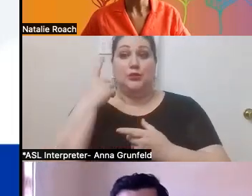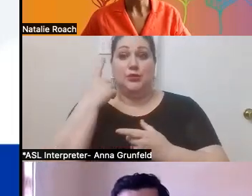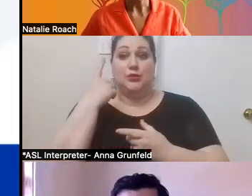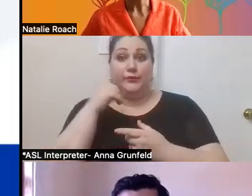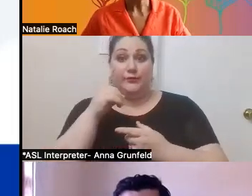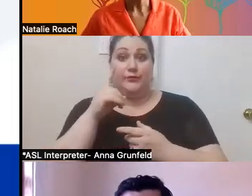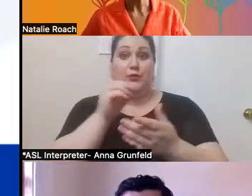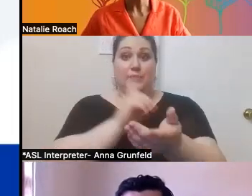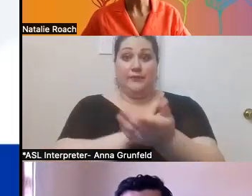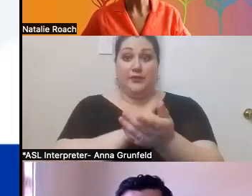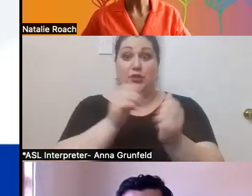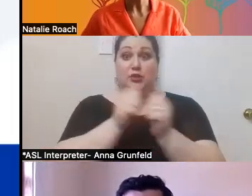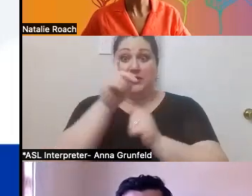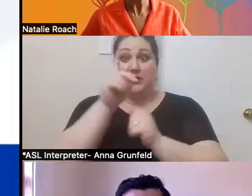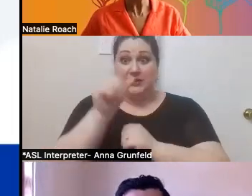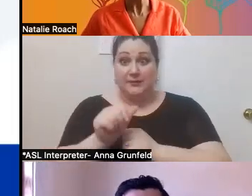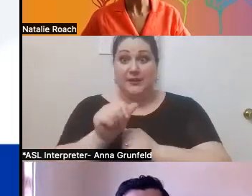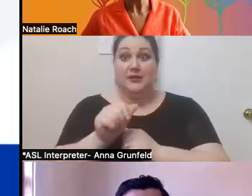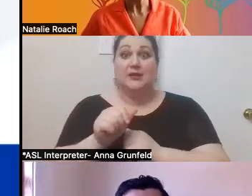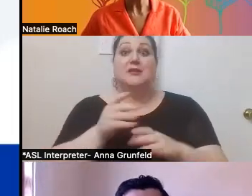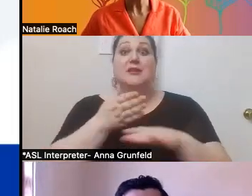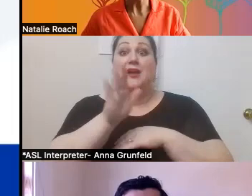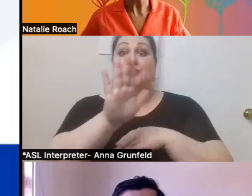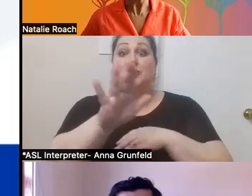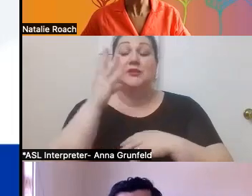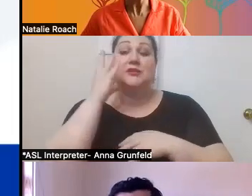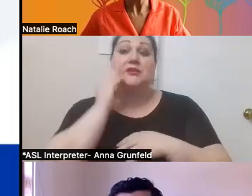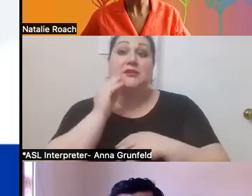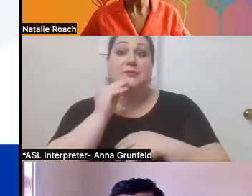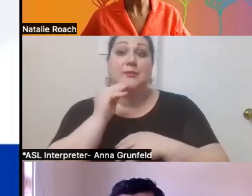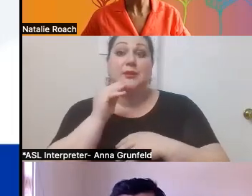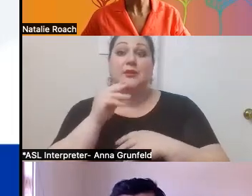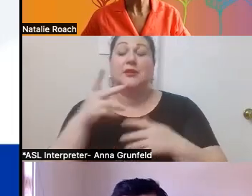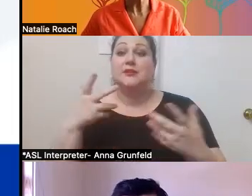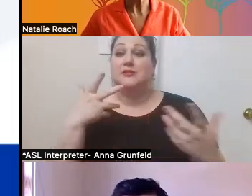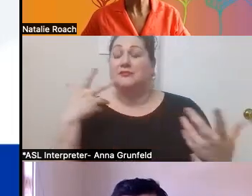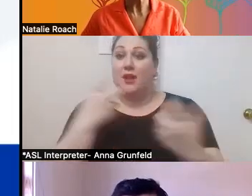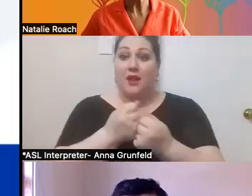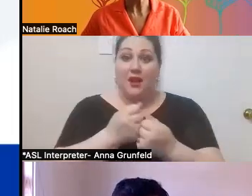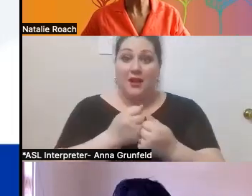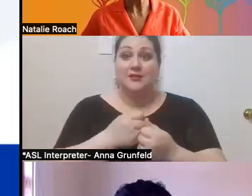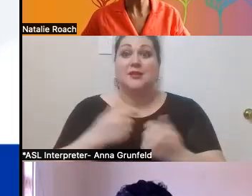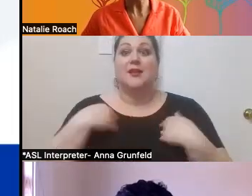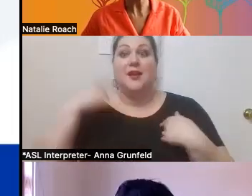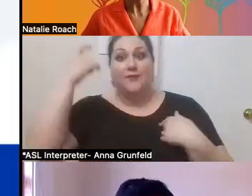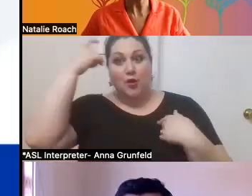As part of his efforts, he is a member of an equity, diversity and inclusion working group at